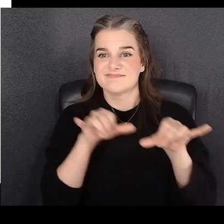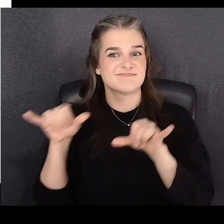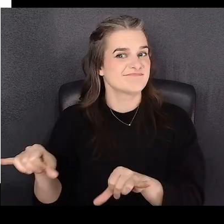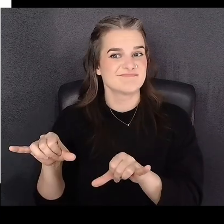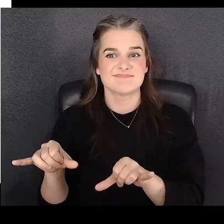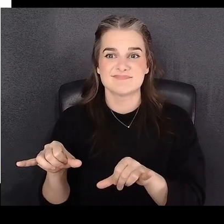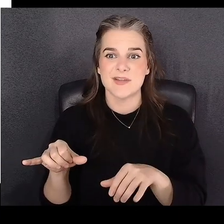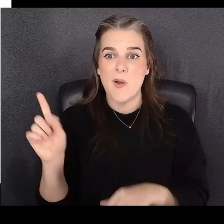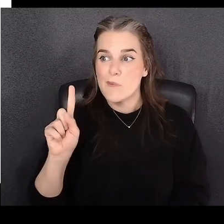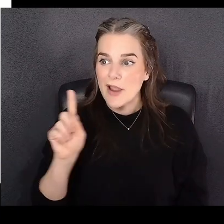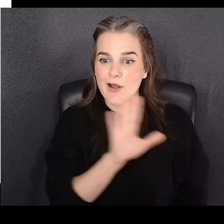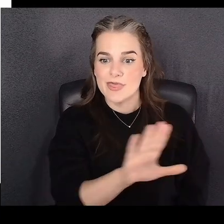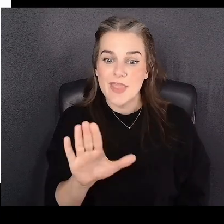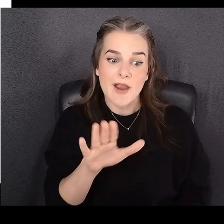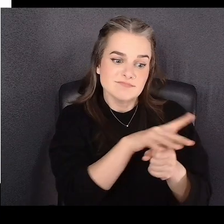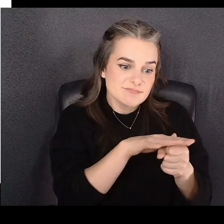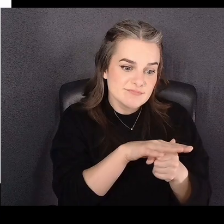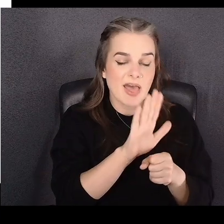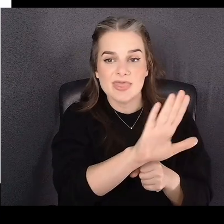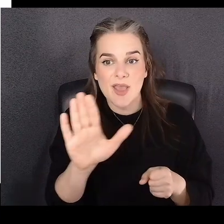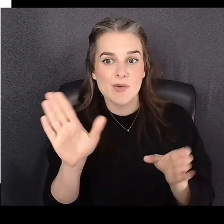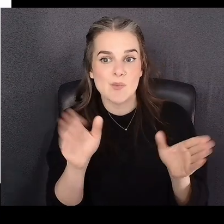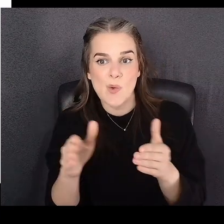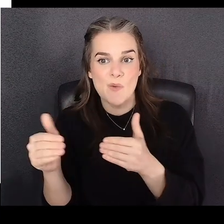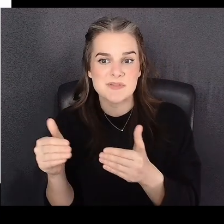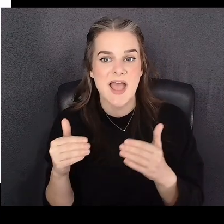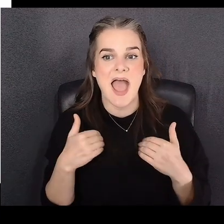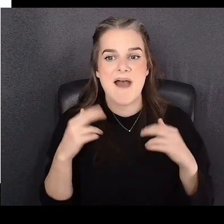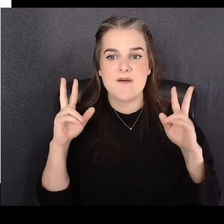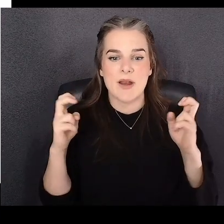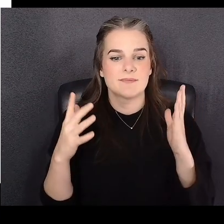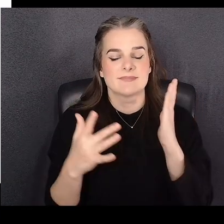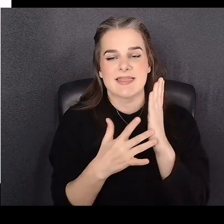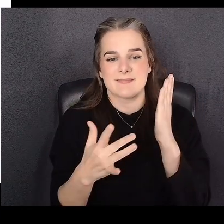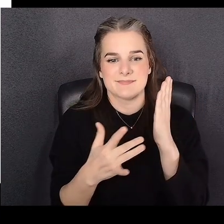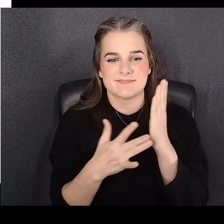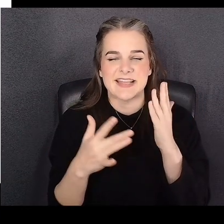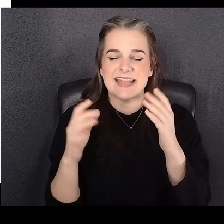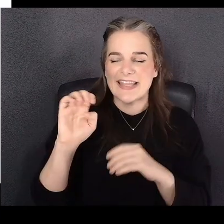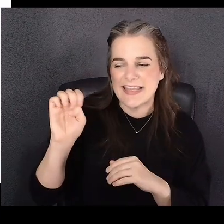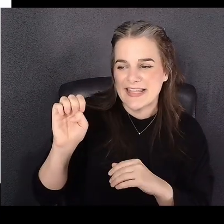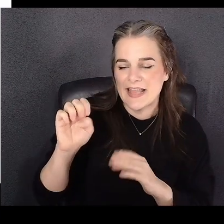So that's kind of where a lot of our e-readers come from. So thankfully, your local libraries